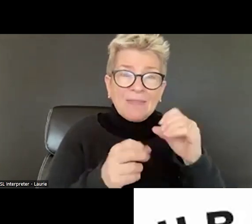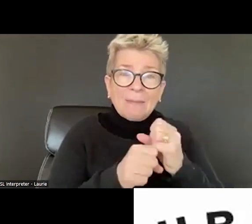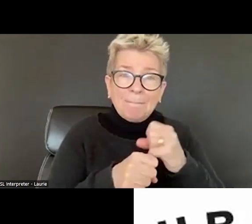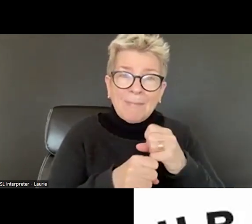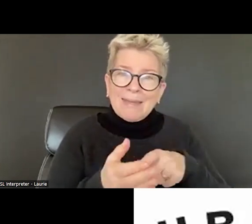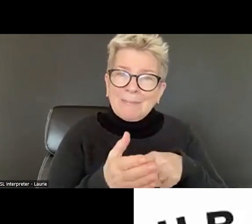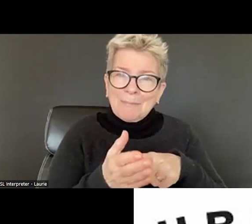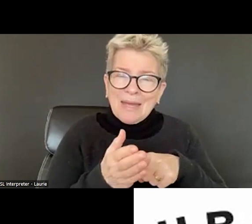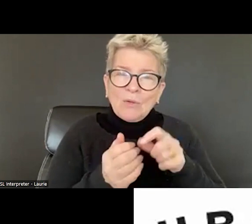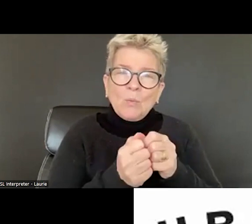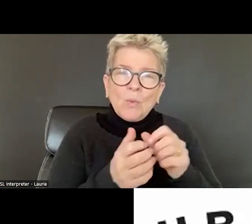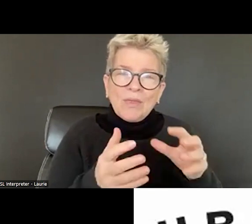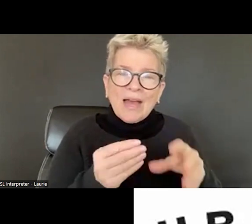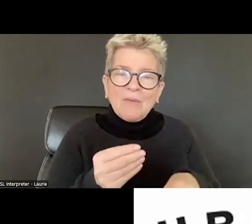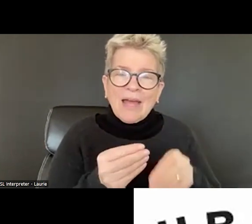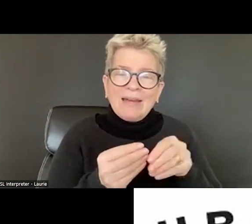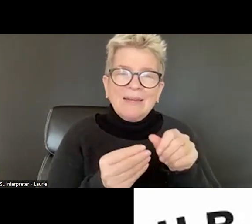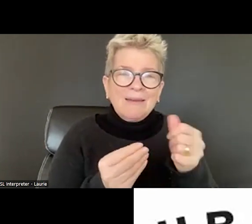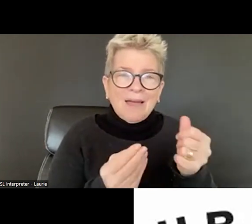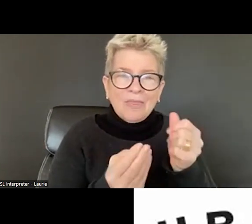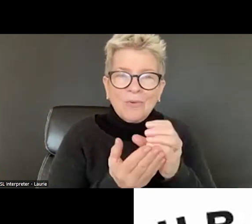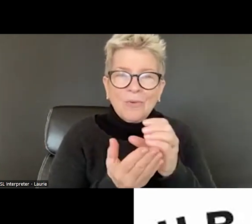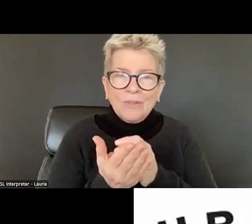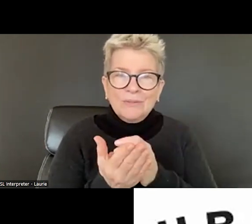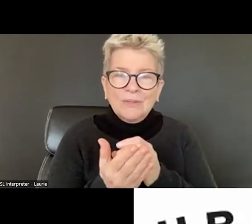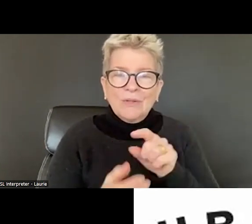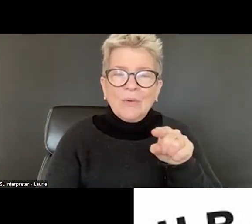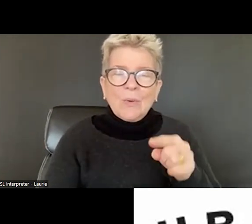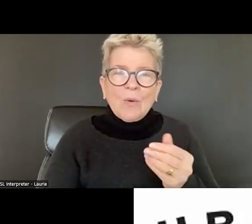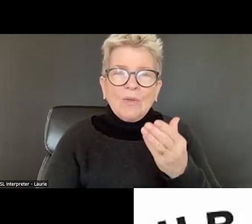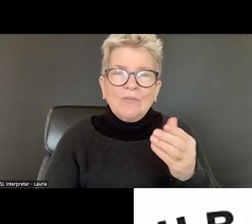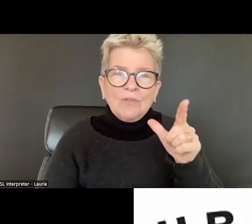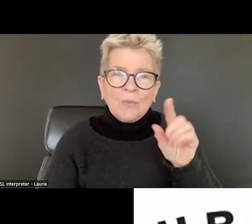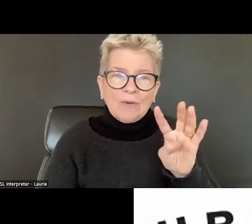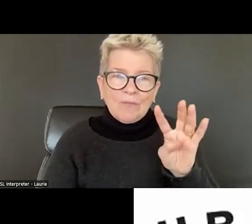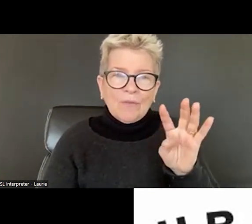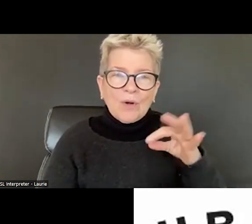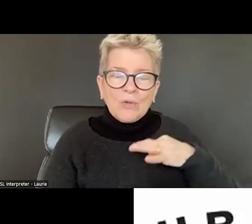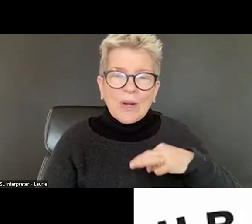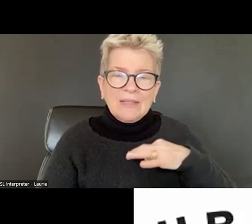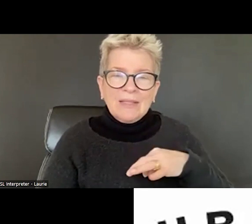another course because we only offer 24 credits in our system so we have six period day we didn't